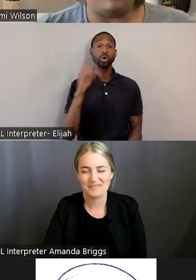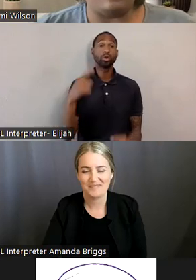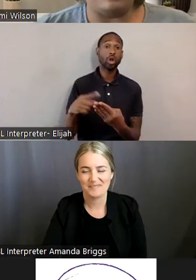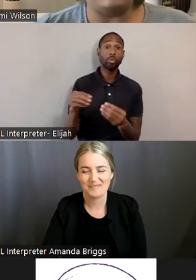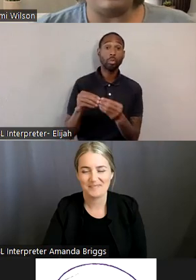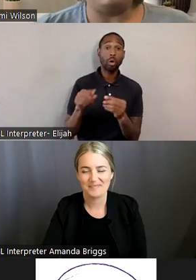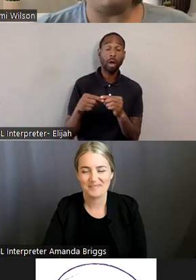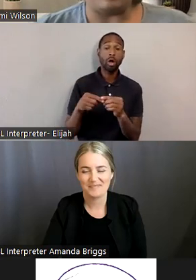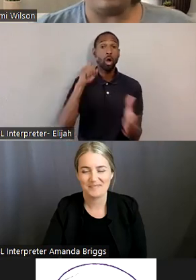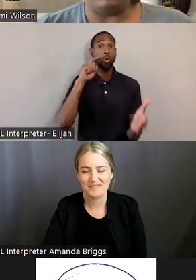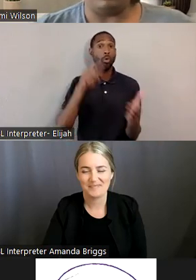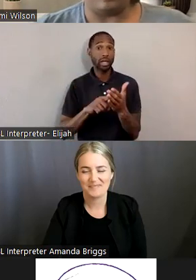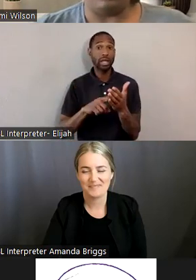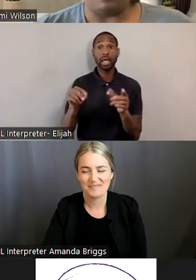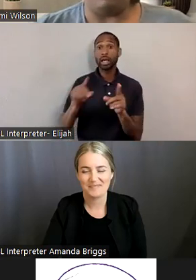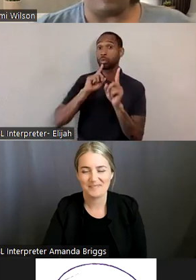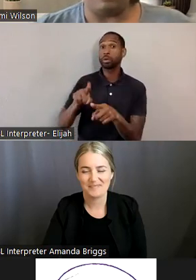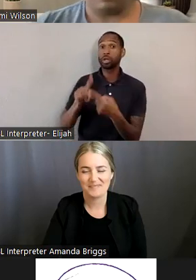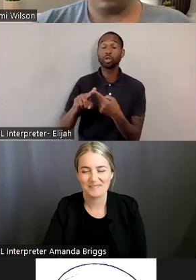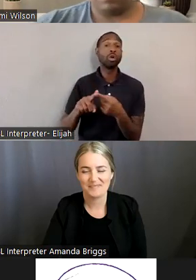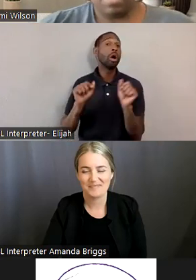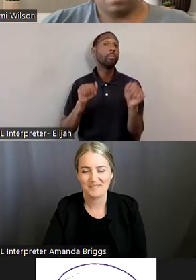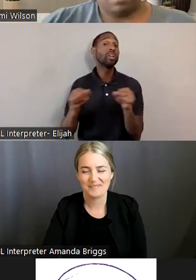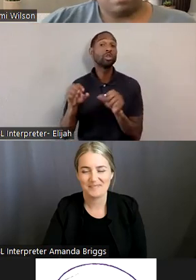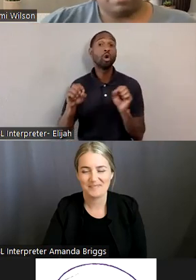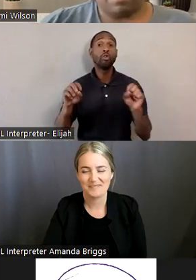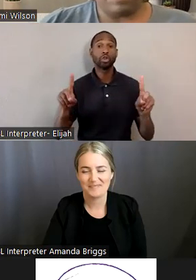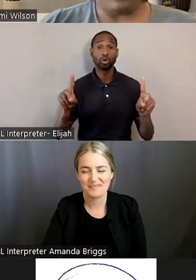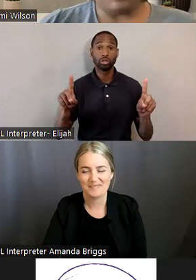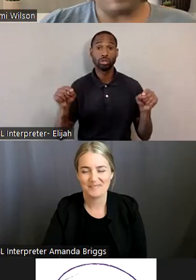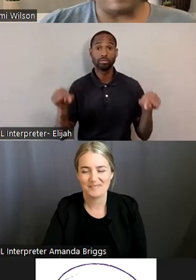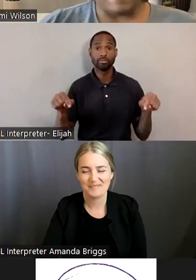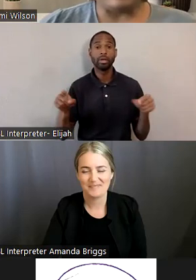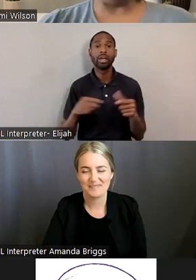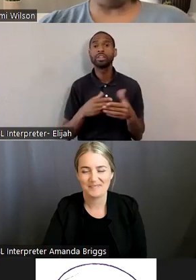recognizing and responding to potential overdose. And we can go to the next slide.